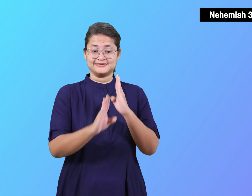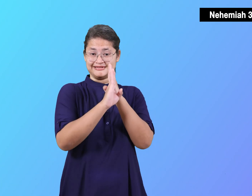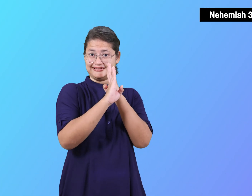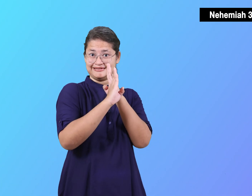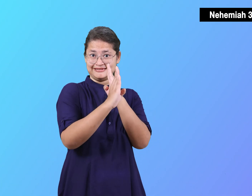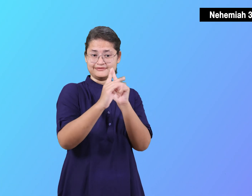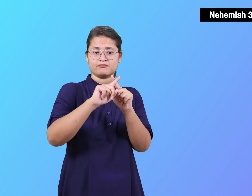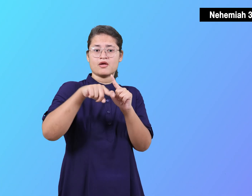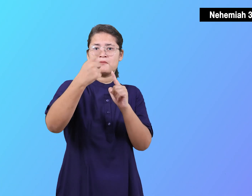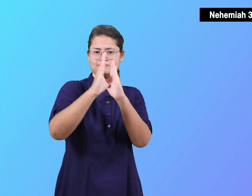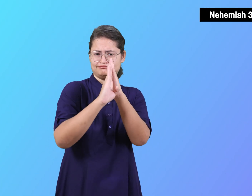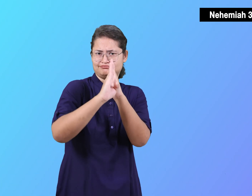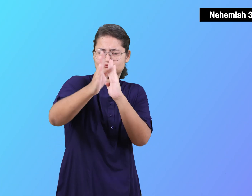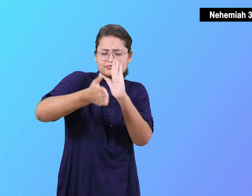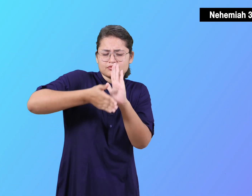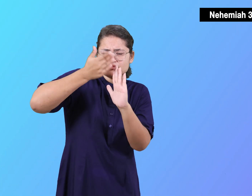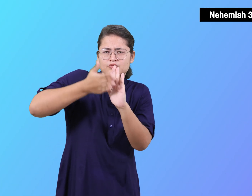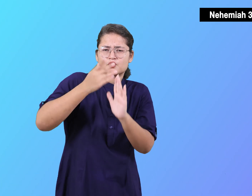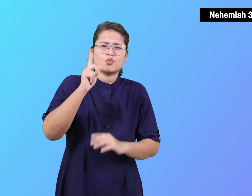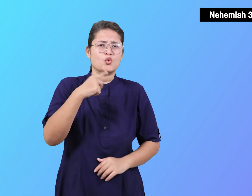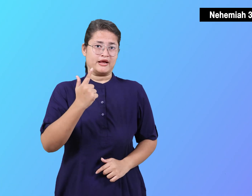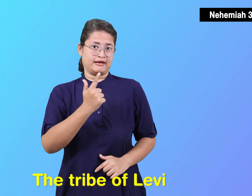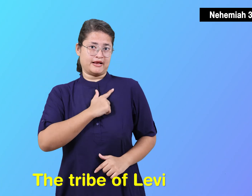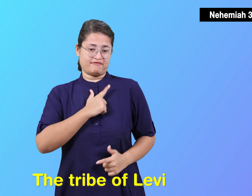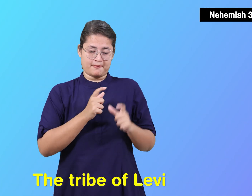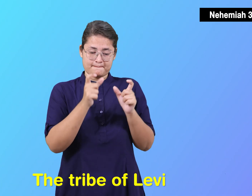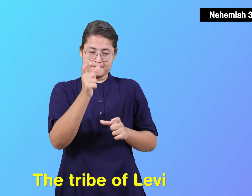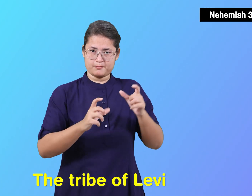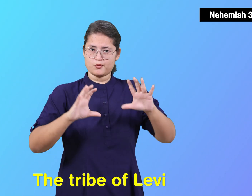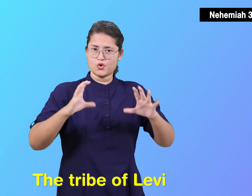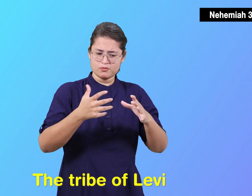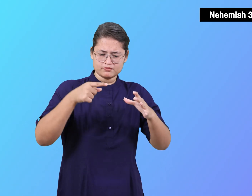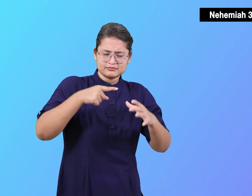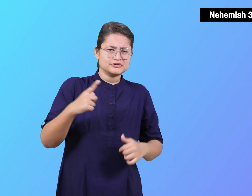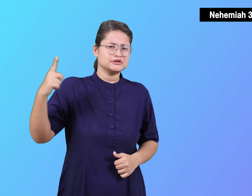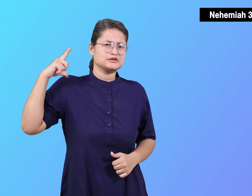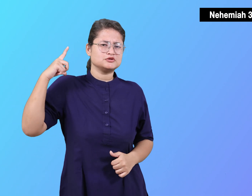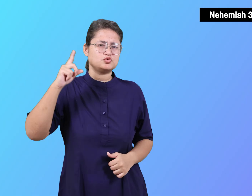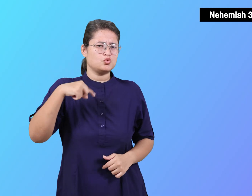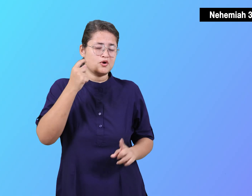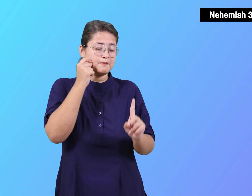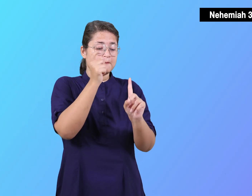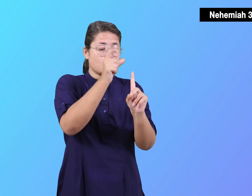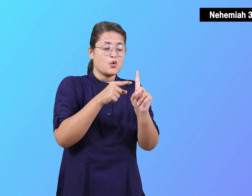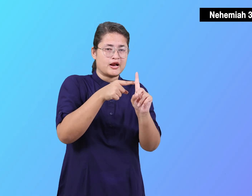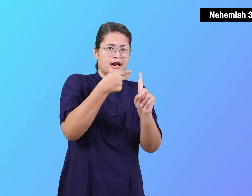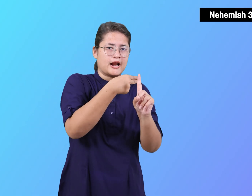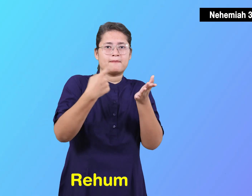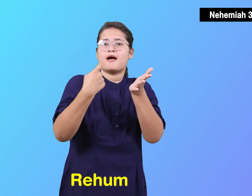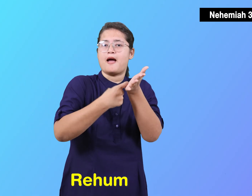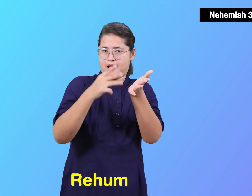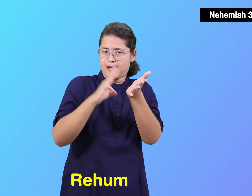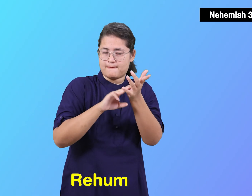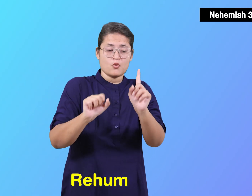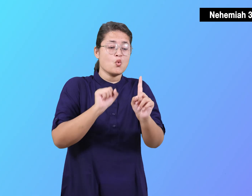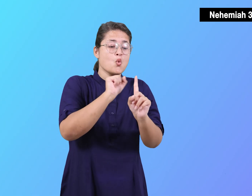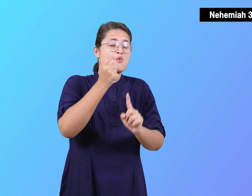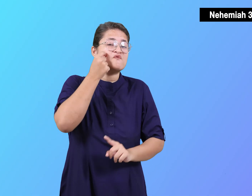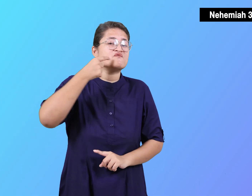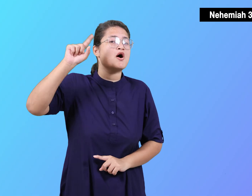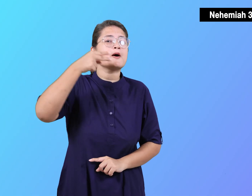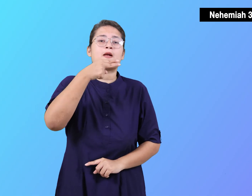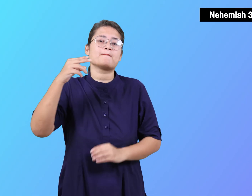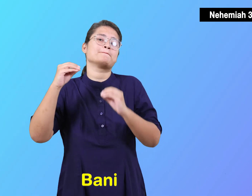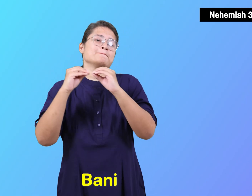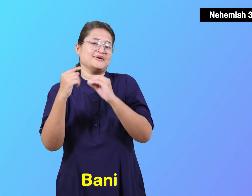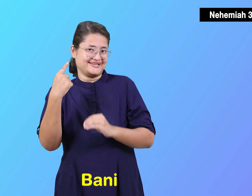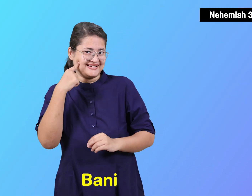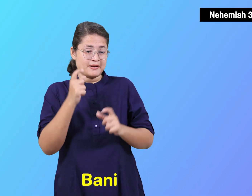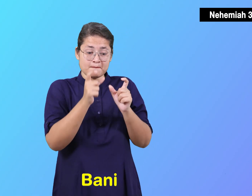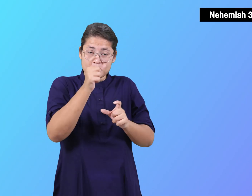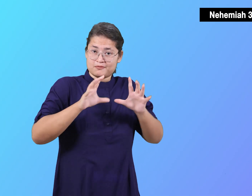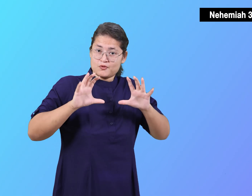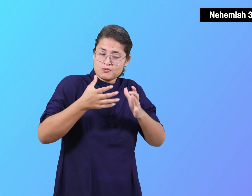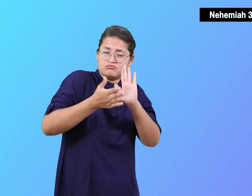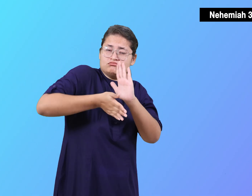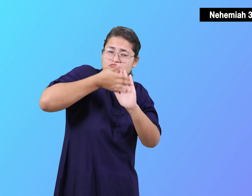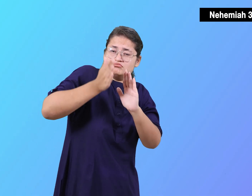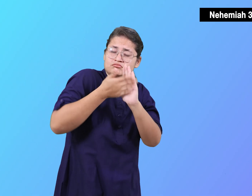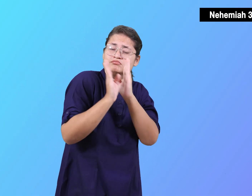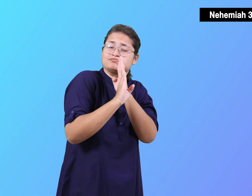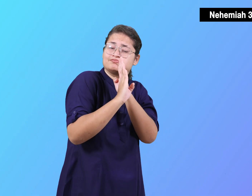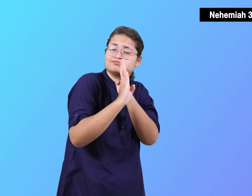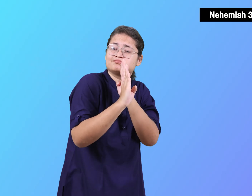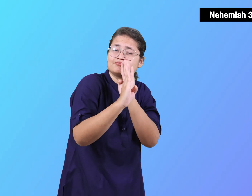The men from the tribe of Levi repaired the next section. They worked under Rehum son of Bani.